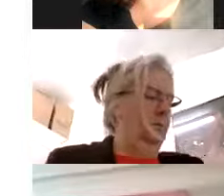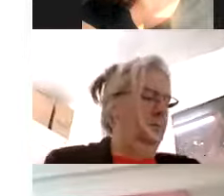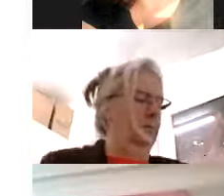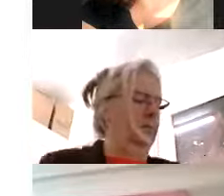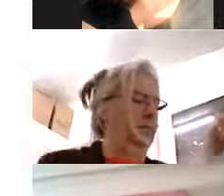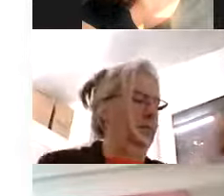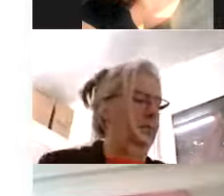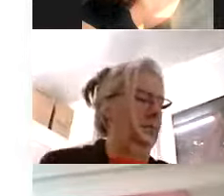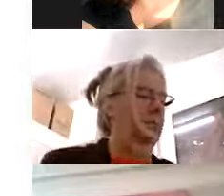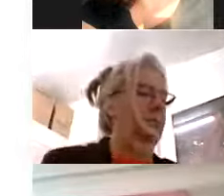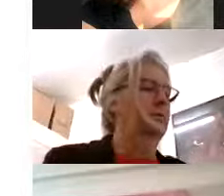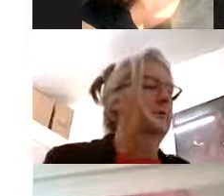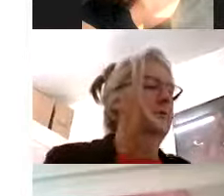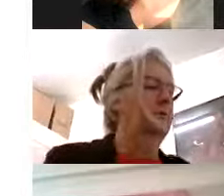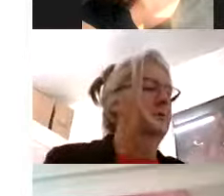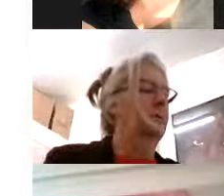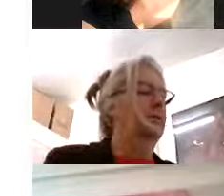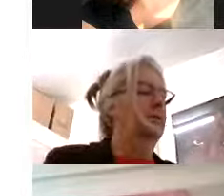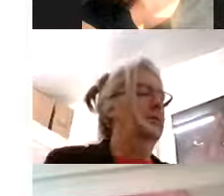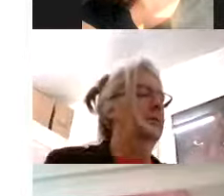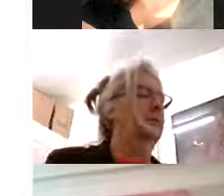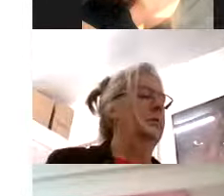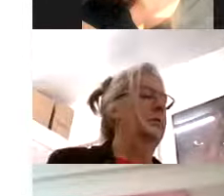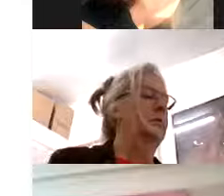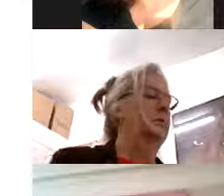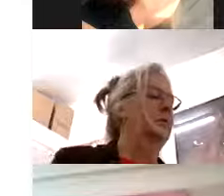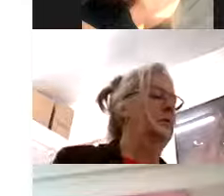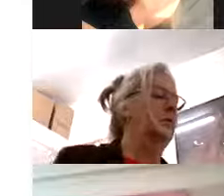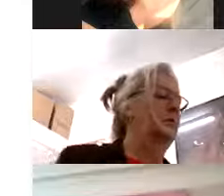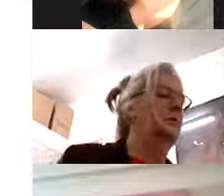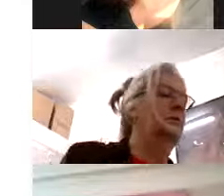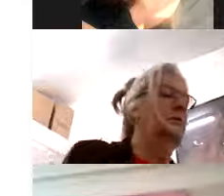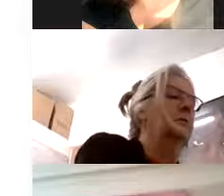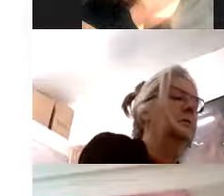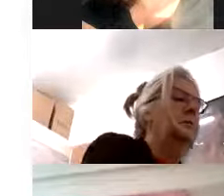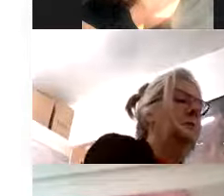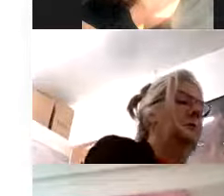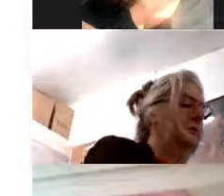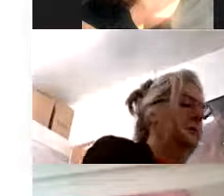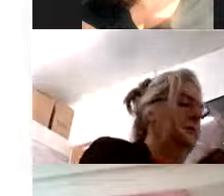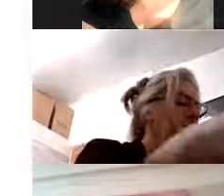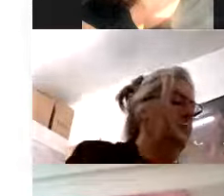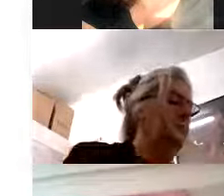so what will be the style of the interventions this is impossible to say now as we expect a